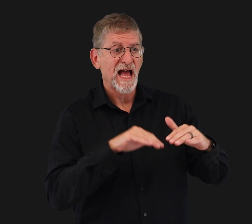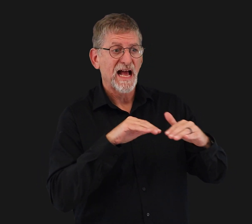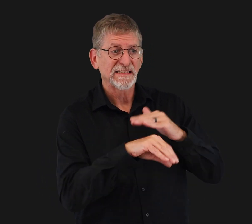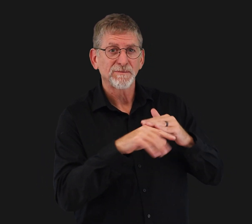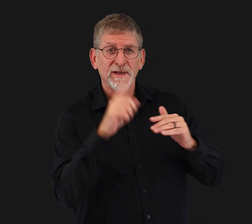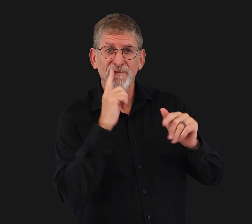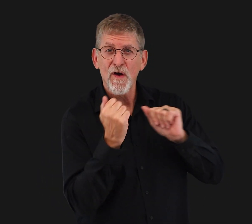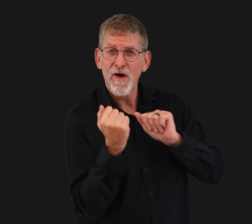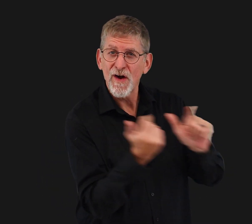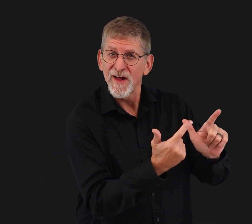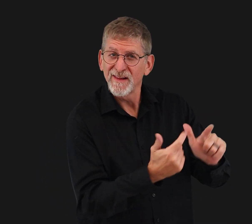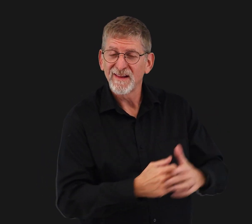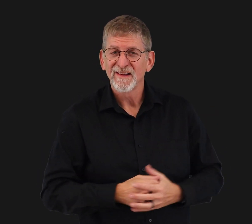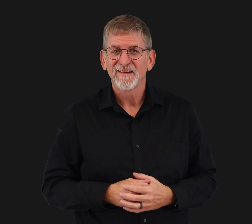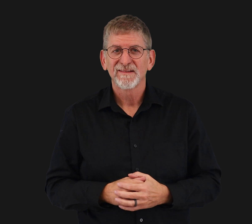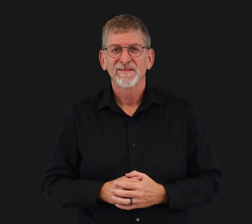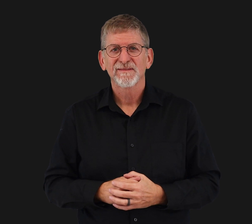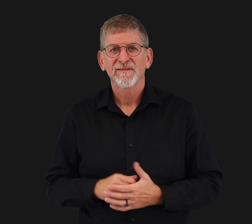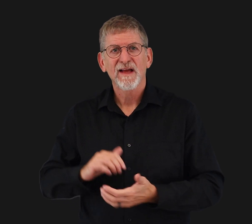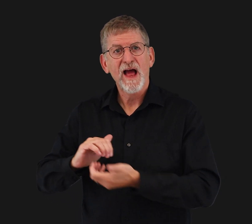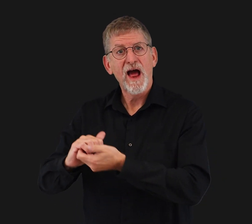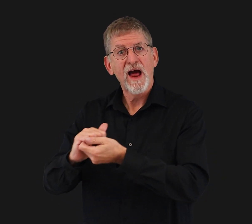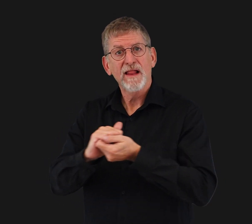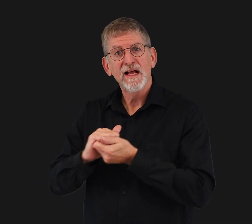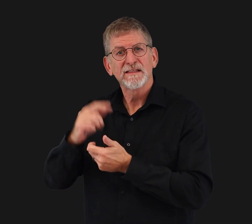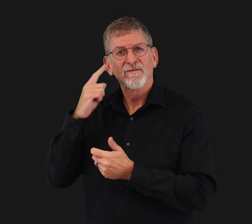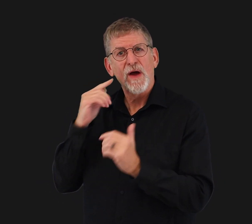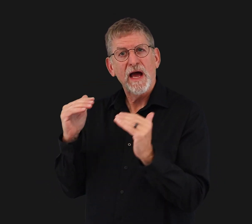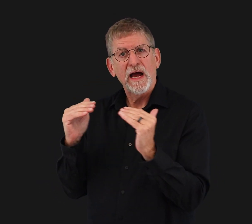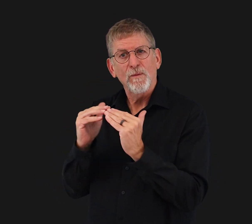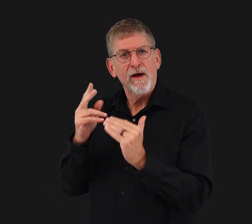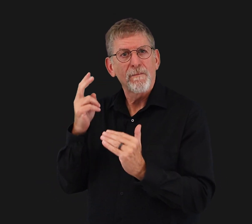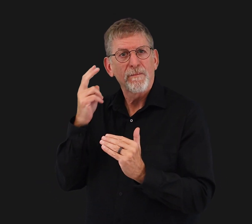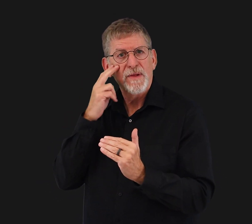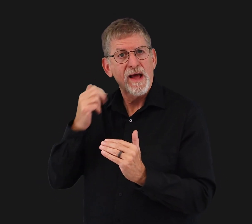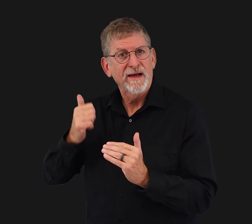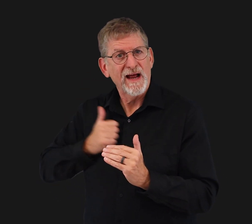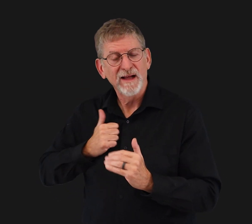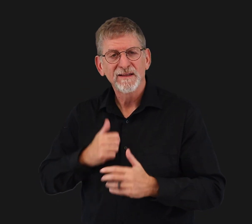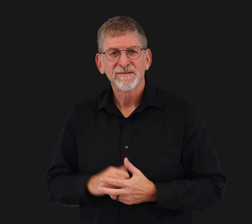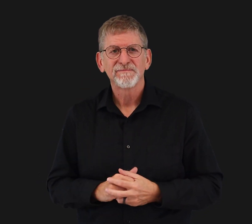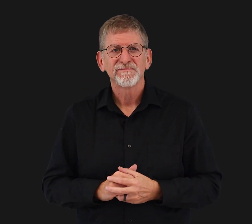• Accessibility for All • Alliance for Equality of Blind Canadians